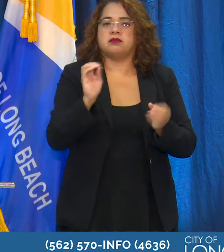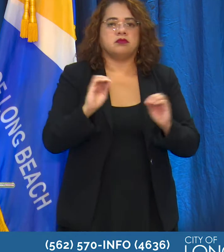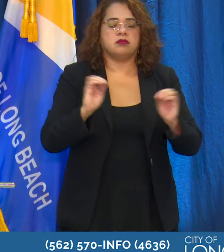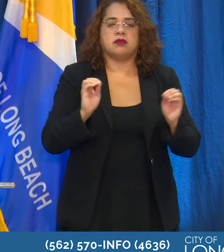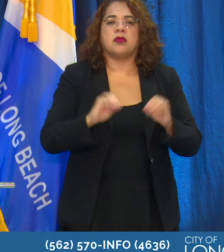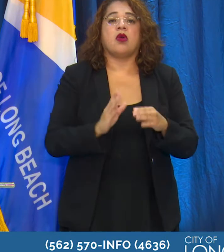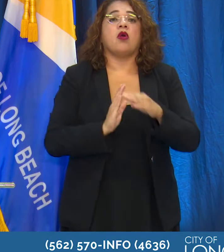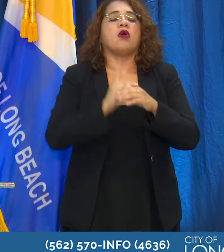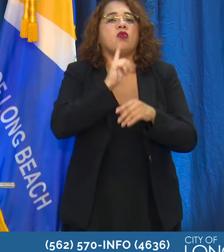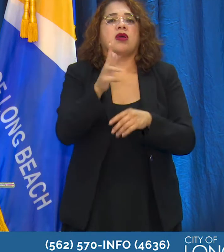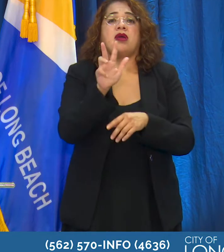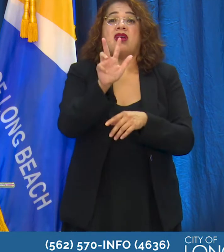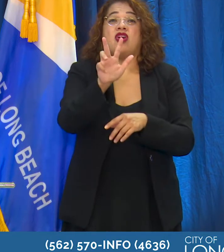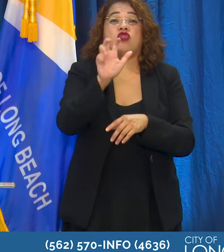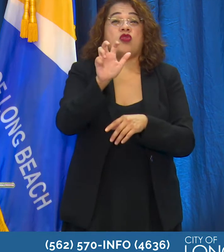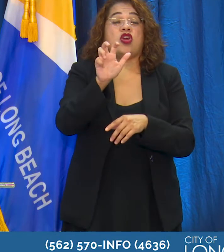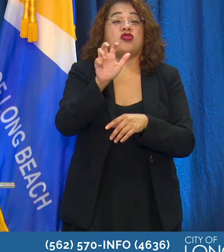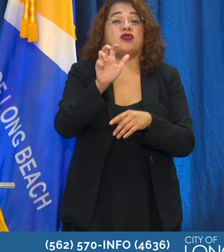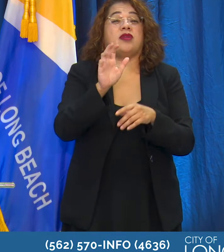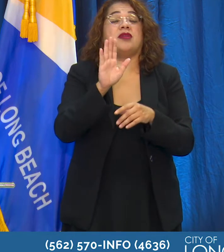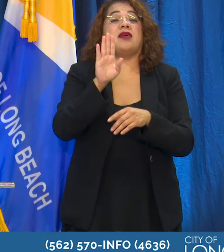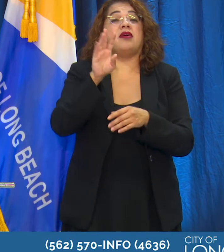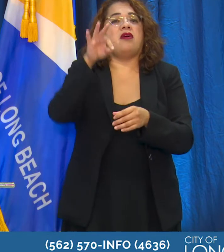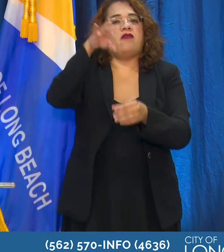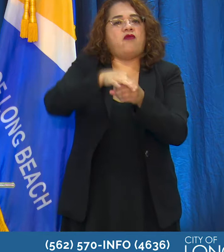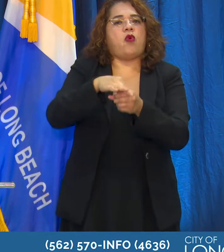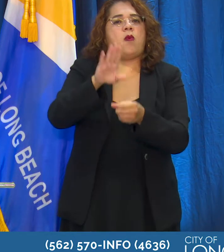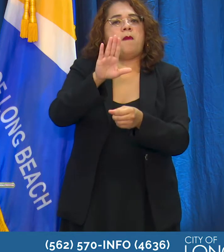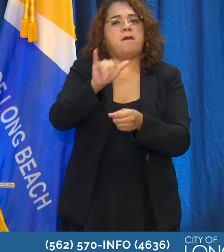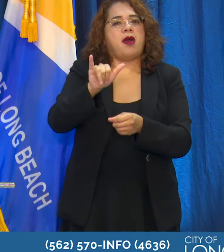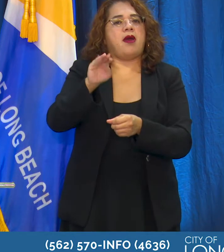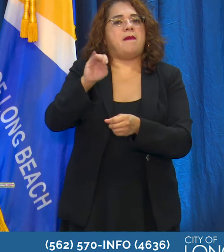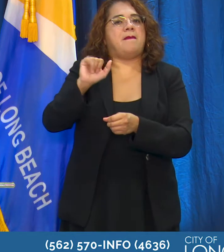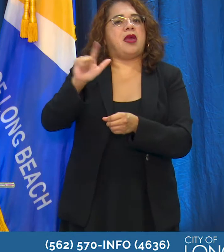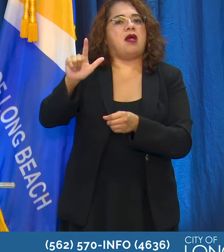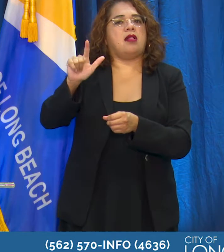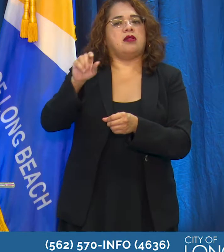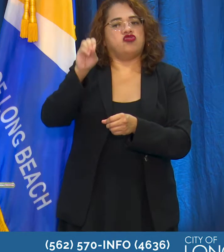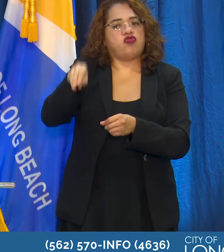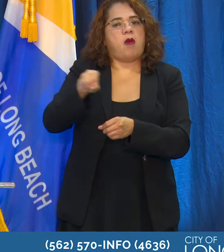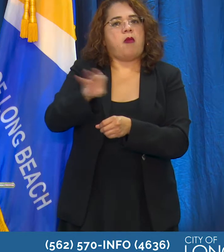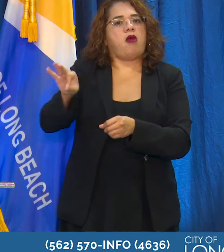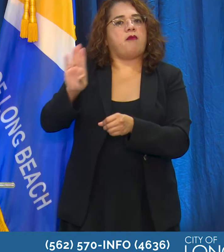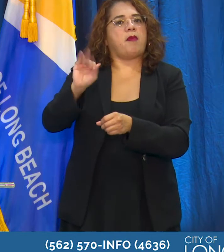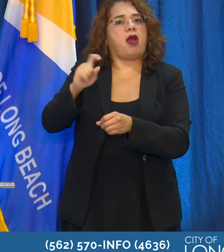300 vote-by-mail drop boxes in L.A. county.